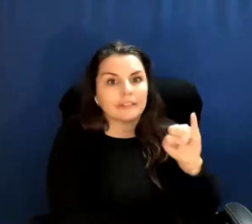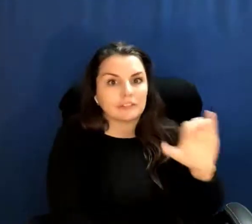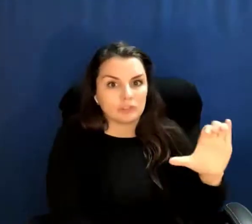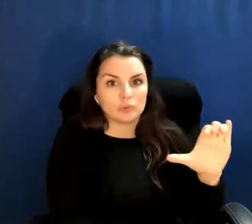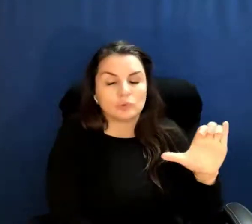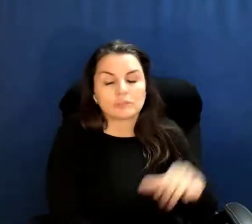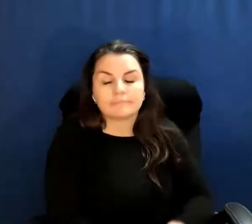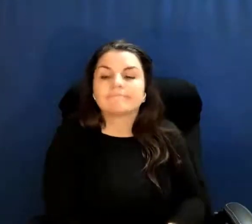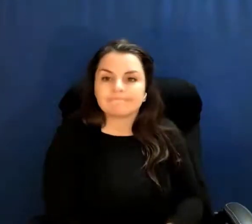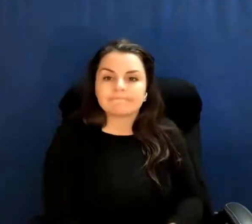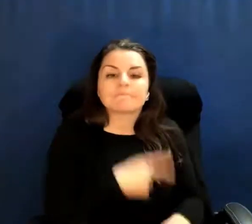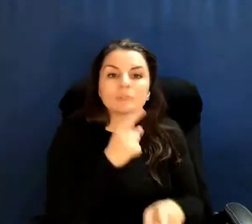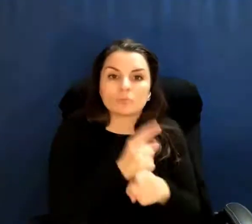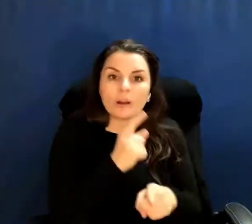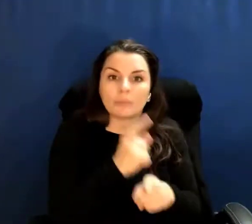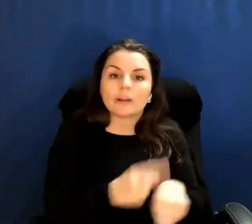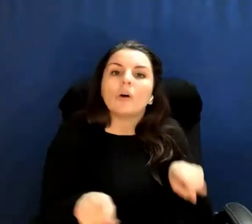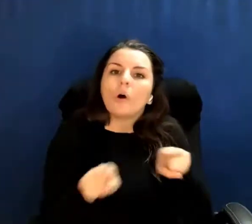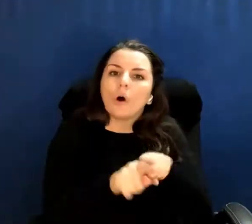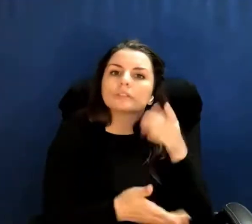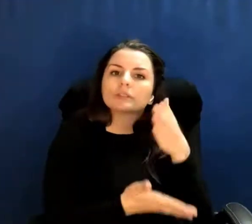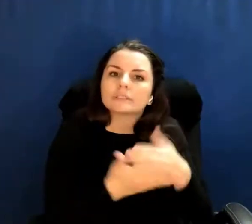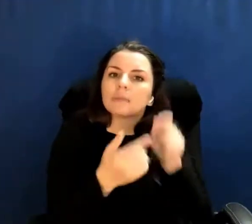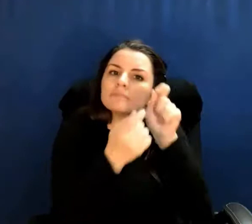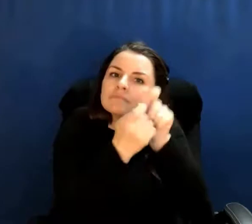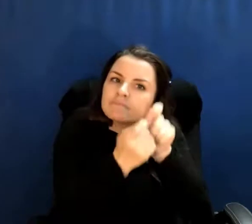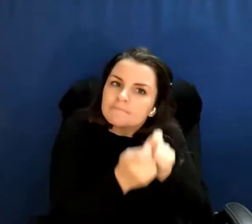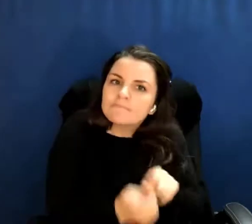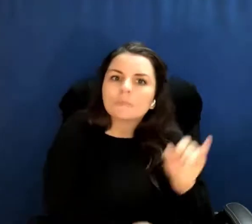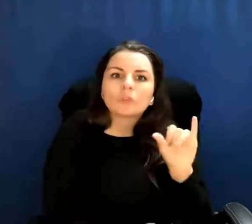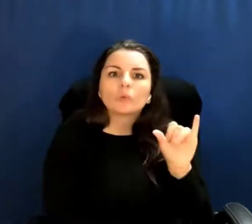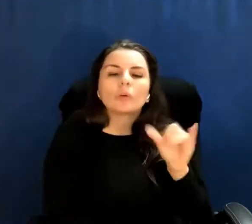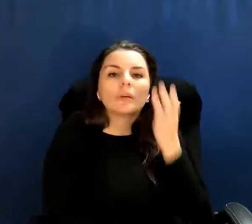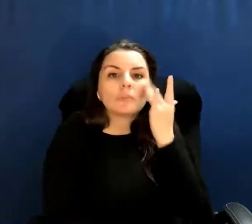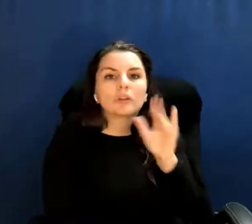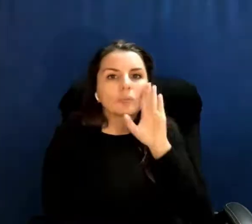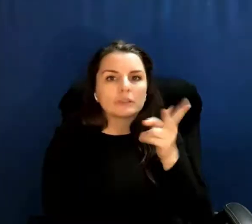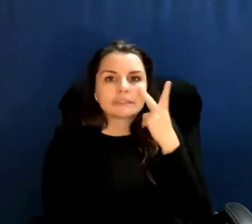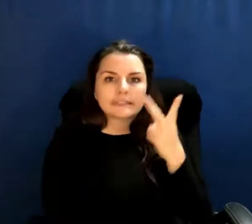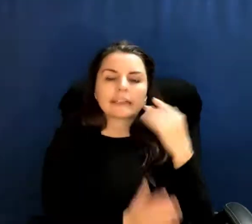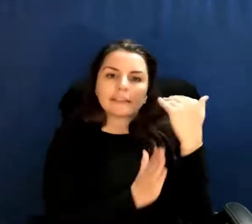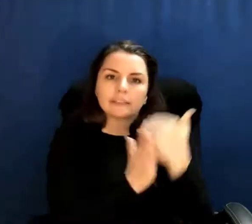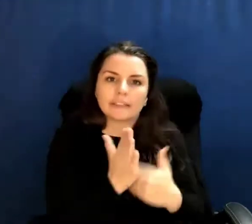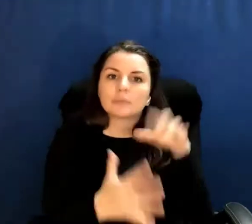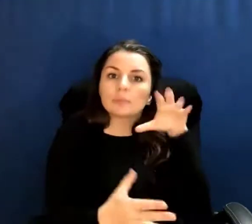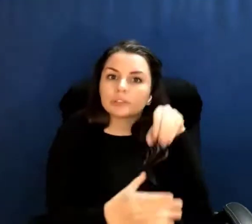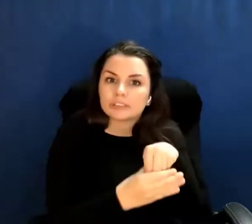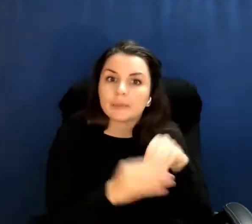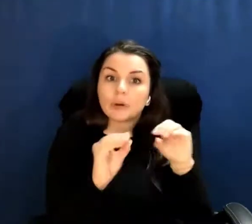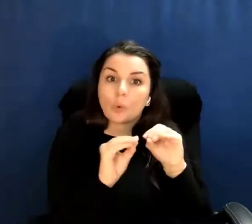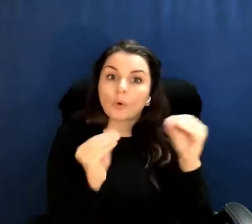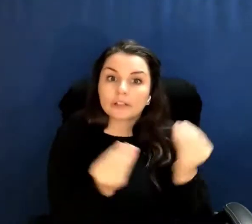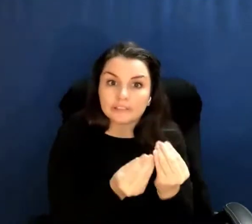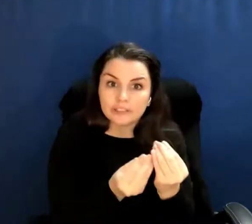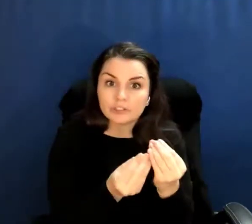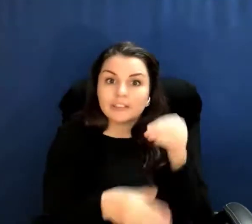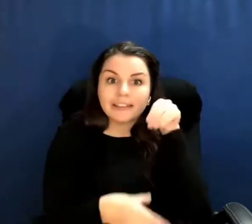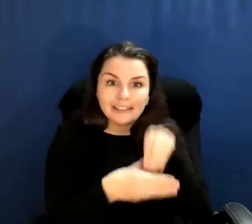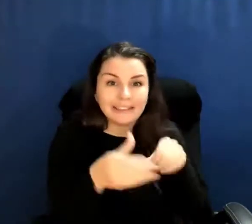And there's also a little bit of nuance there too, because you'll have a list of participating organizations within each of those announcements,